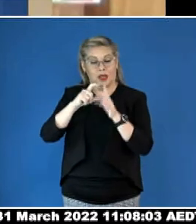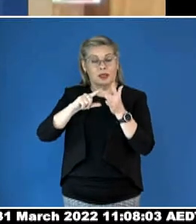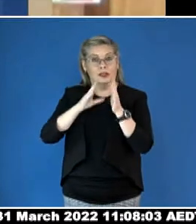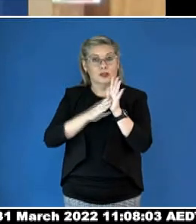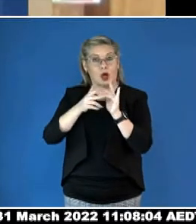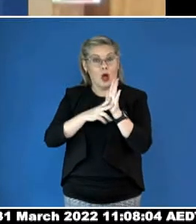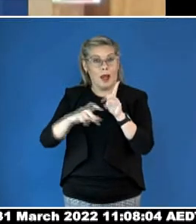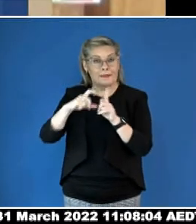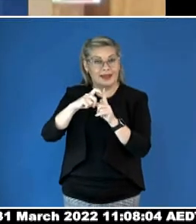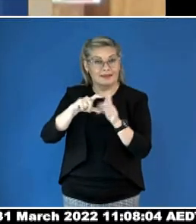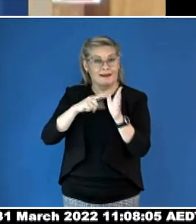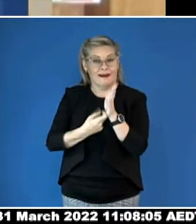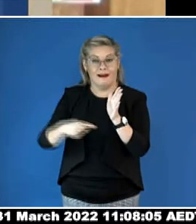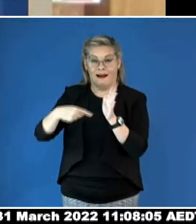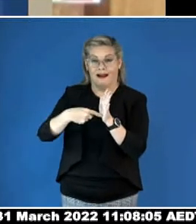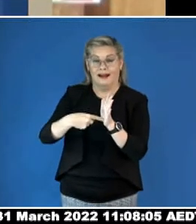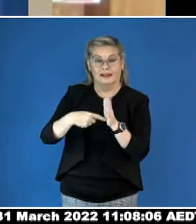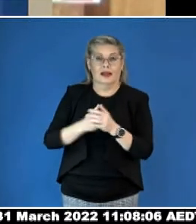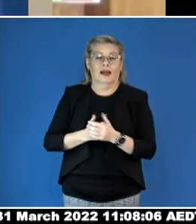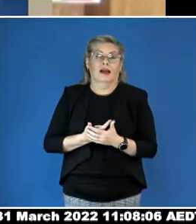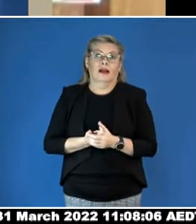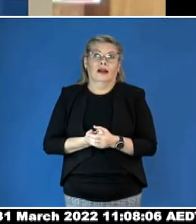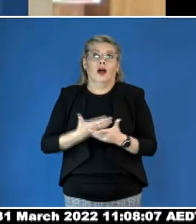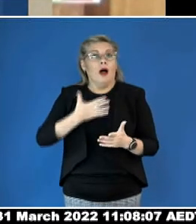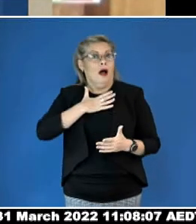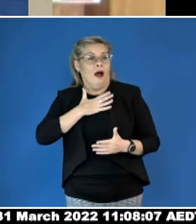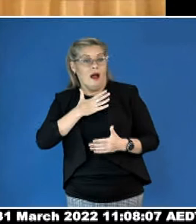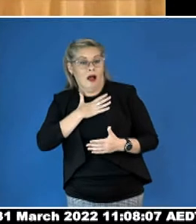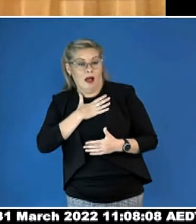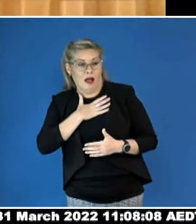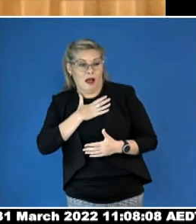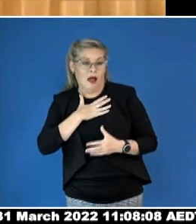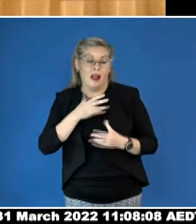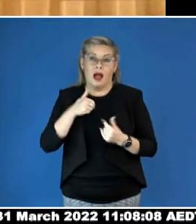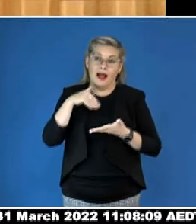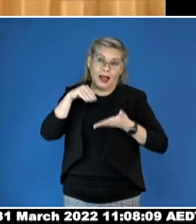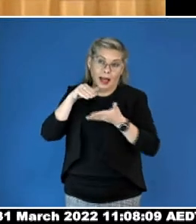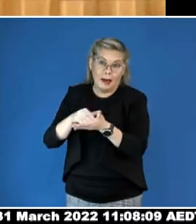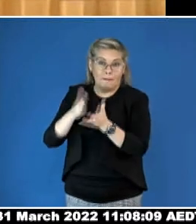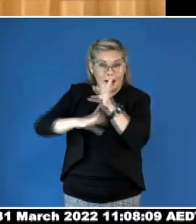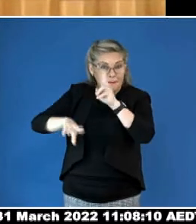And listening to my music and that. What music do you like? Country music. Really?